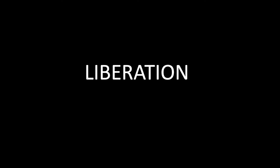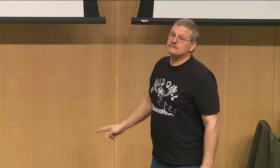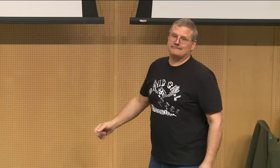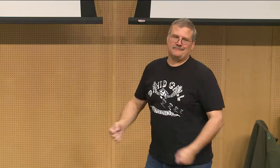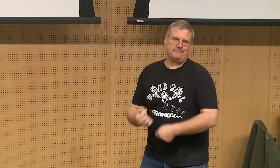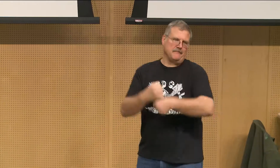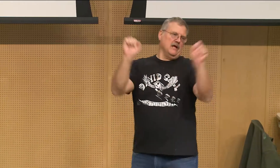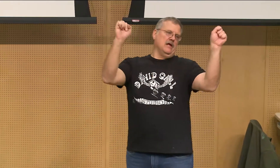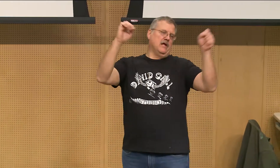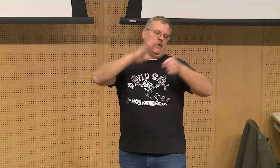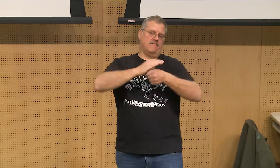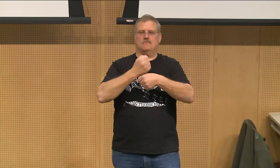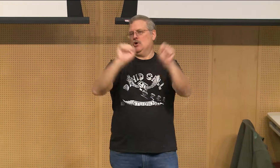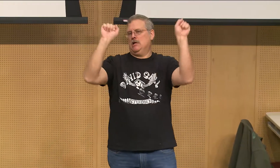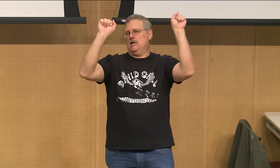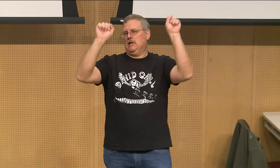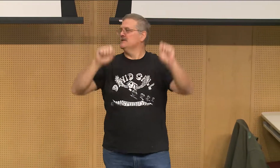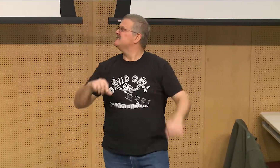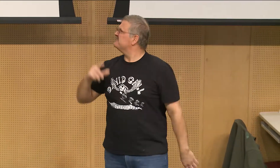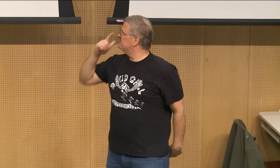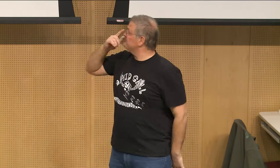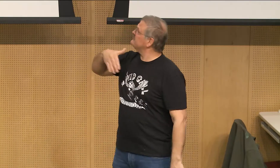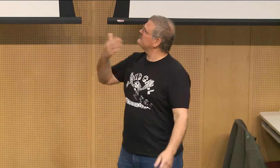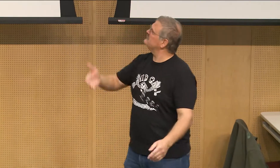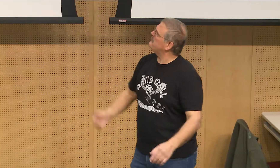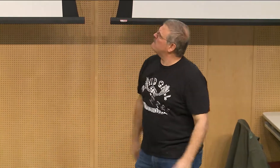Liberation, the next theme that I often work with.